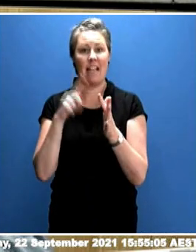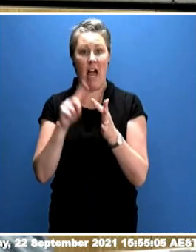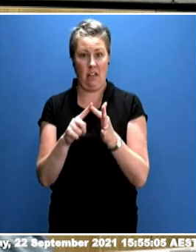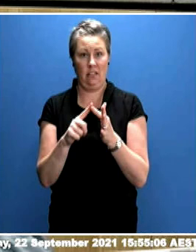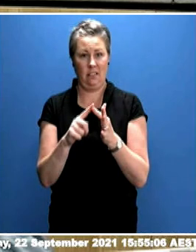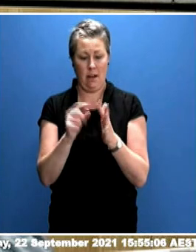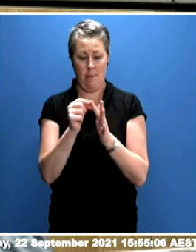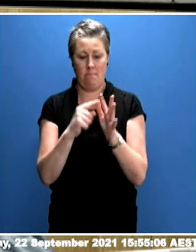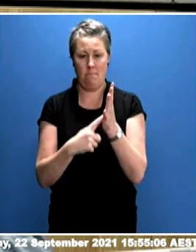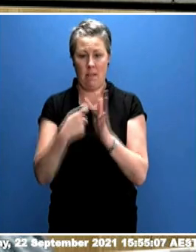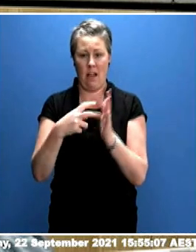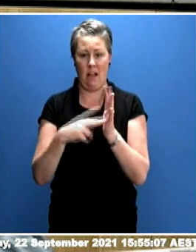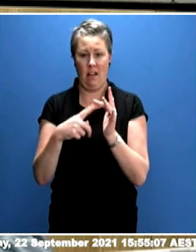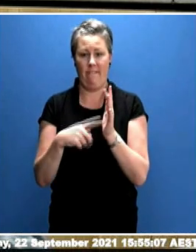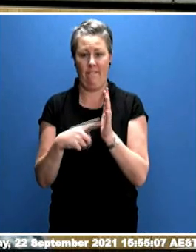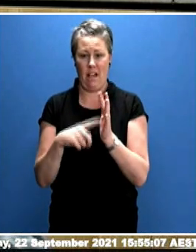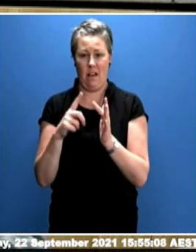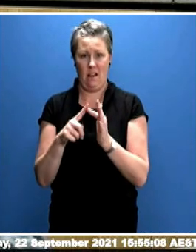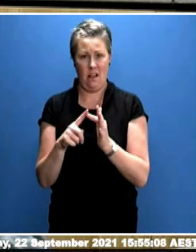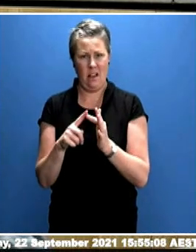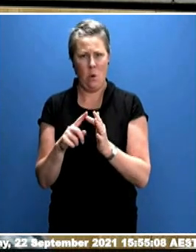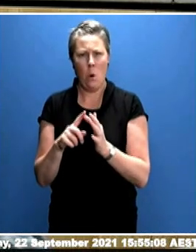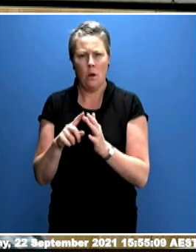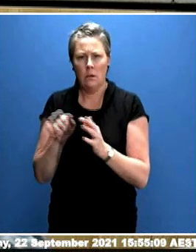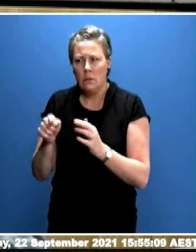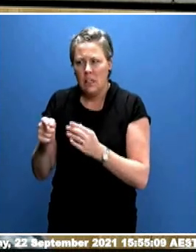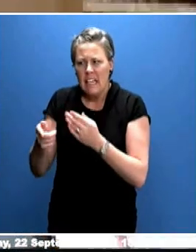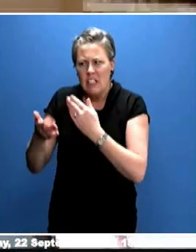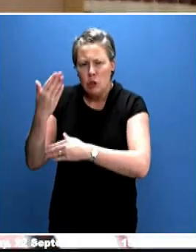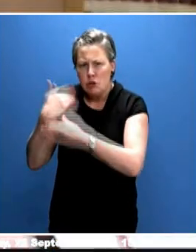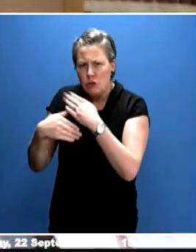Do you know that history? I don't know it very well. There is a wider history.